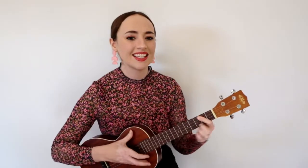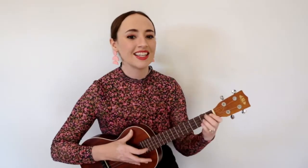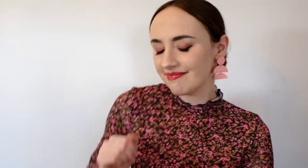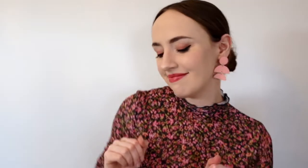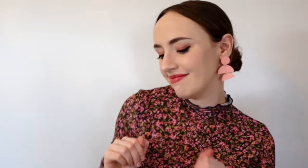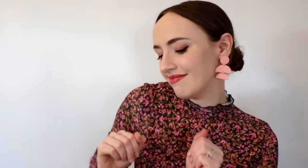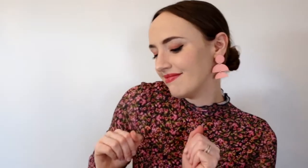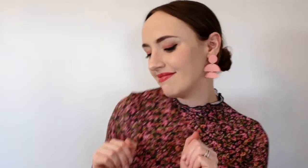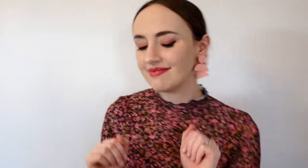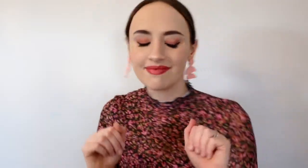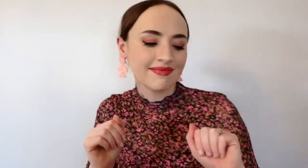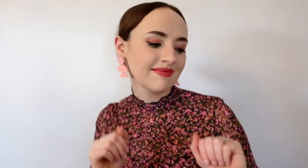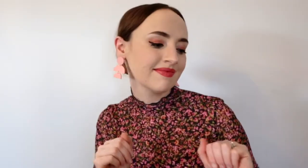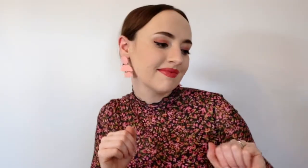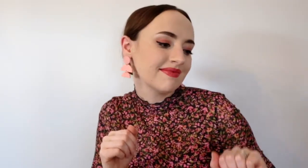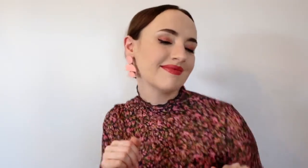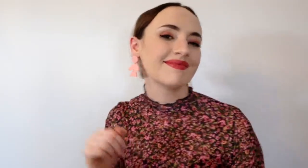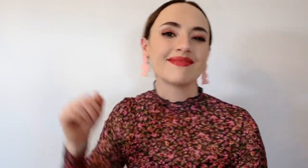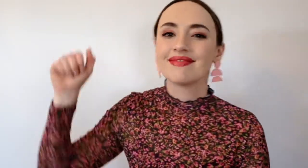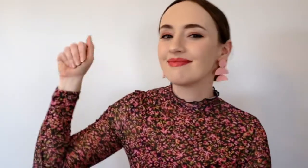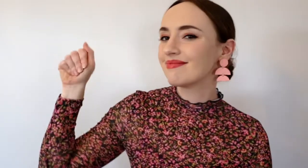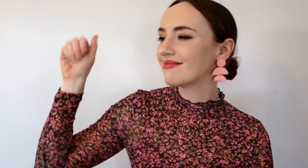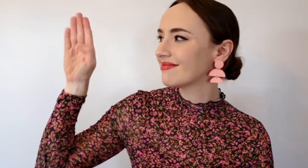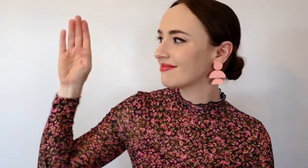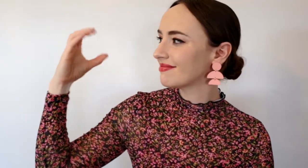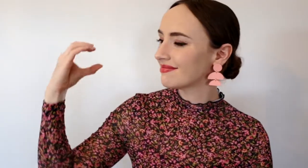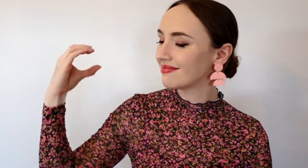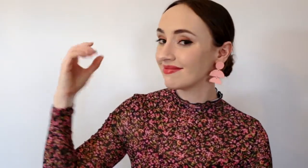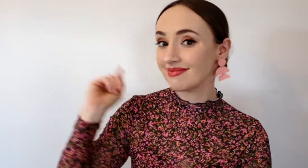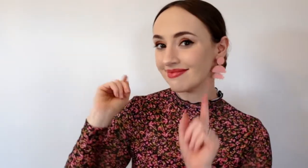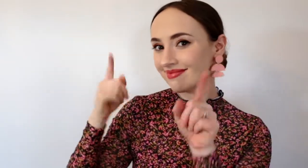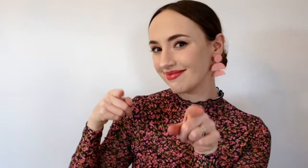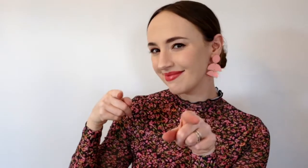It's fun to wander through the alphabet with you